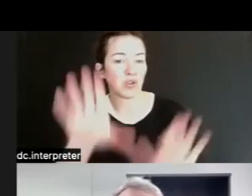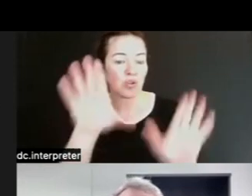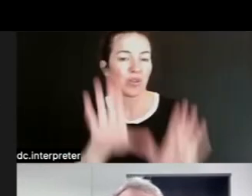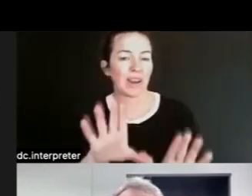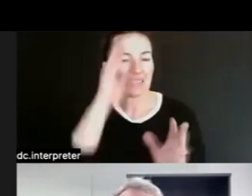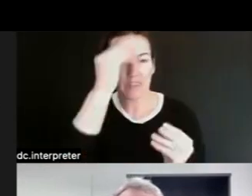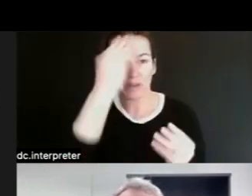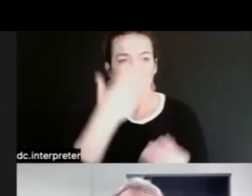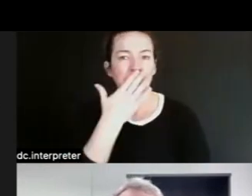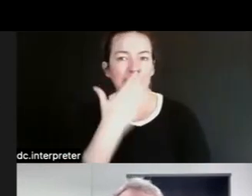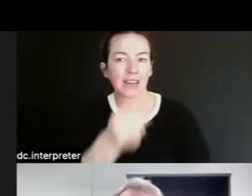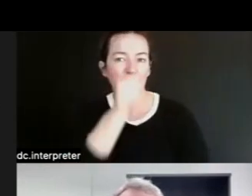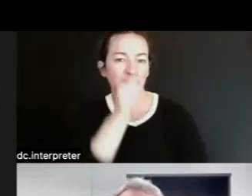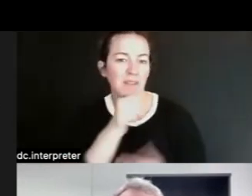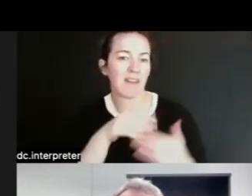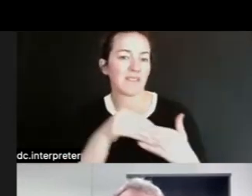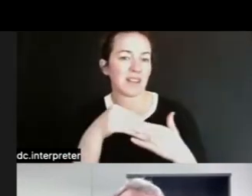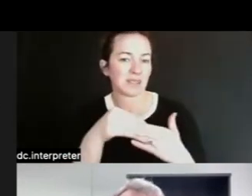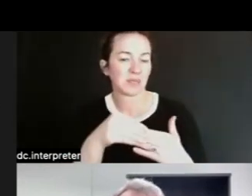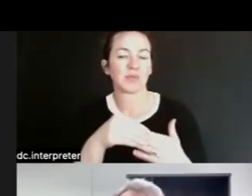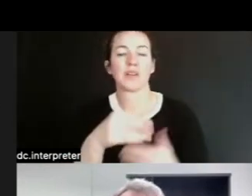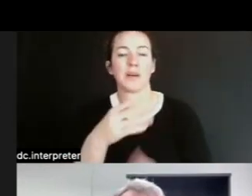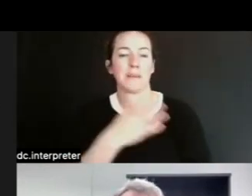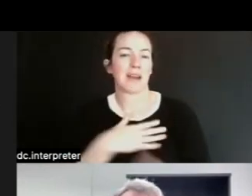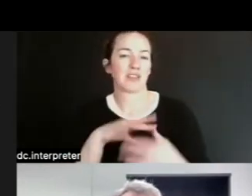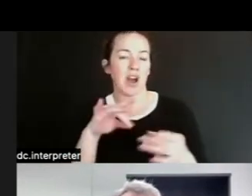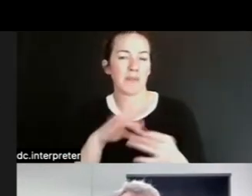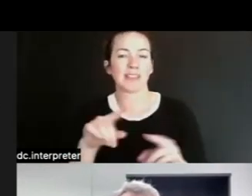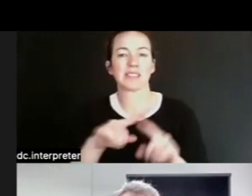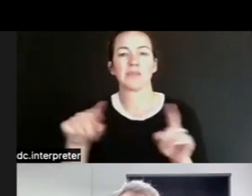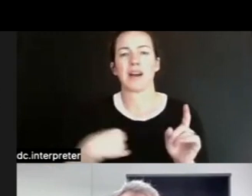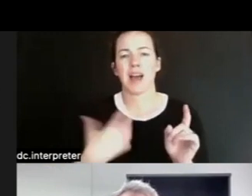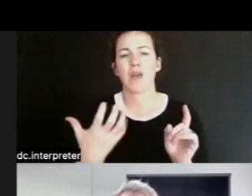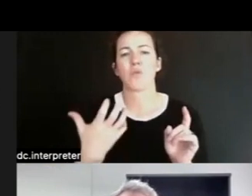flexible and you know be very, very succinct with with my comments. But what what I wanted to say on